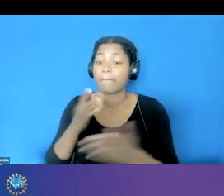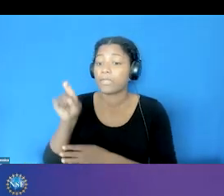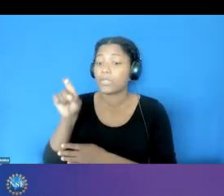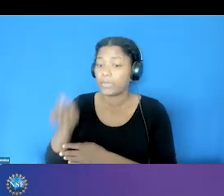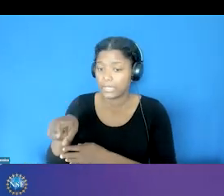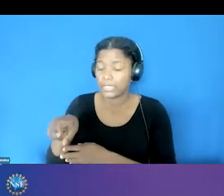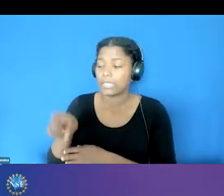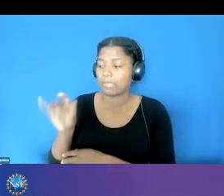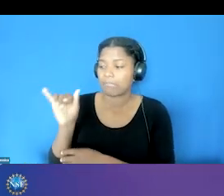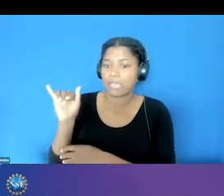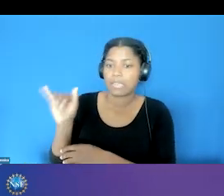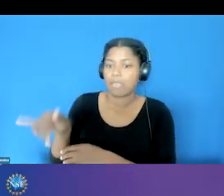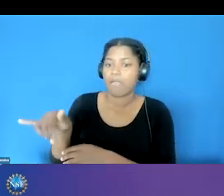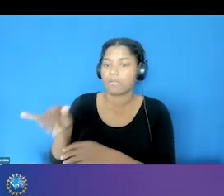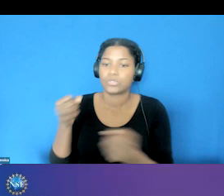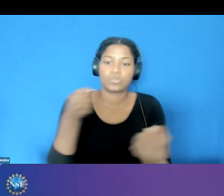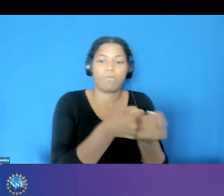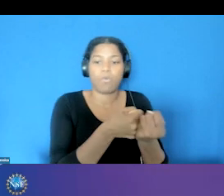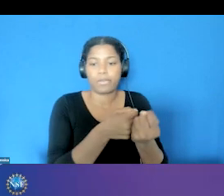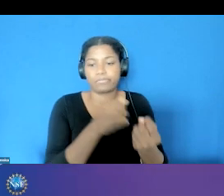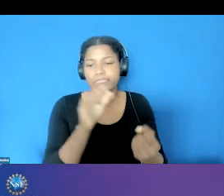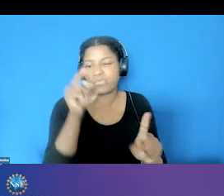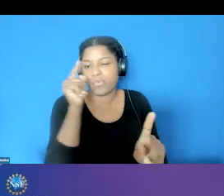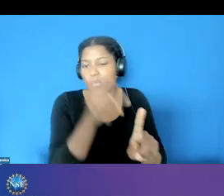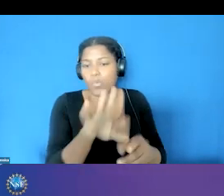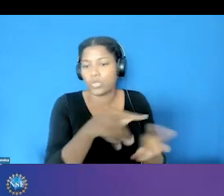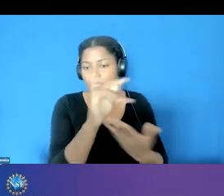out the objectives of your project. Okay? Next slide.